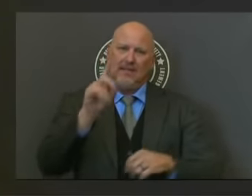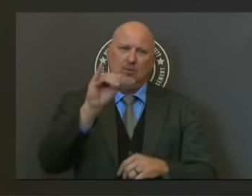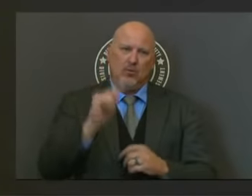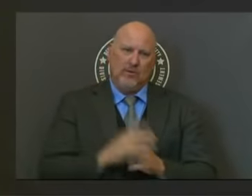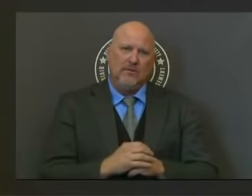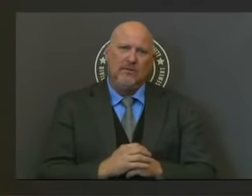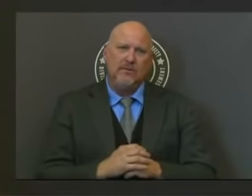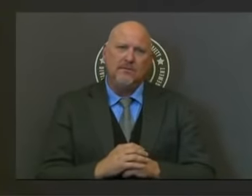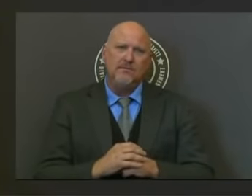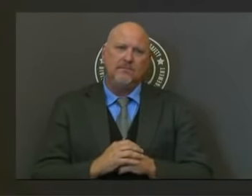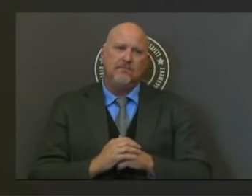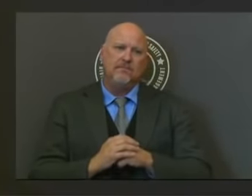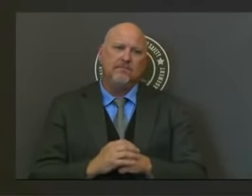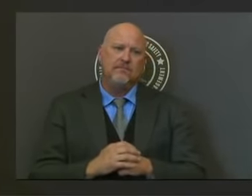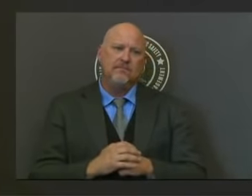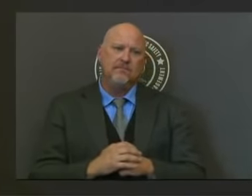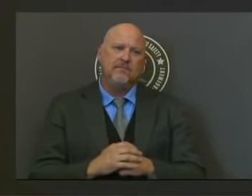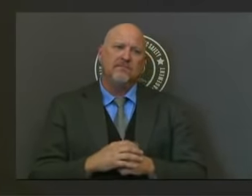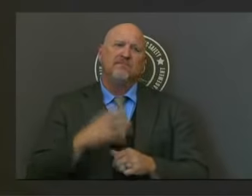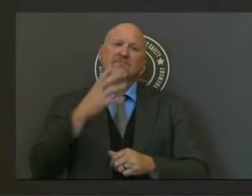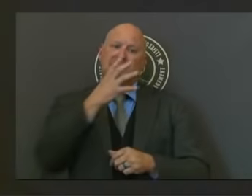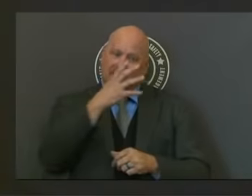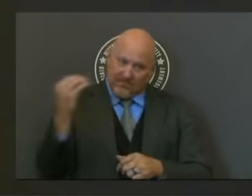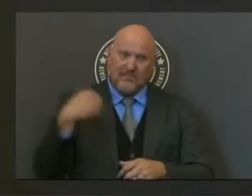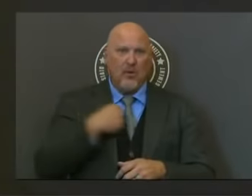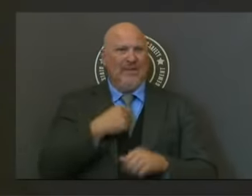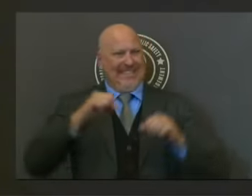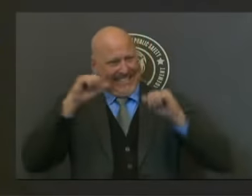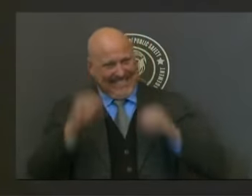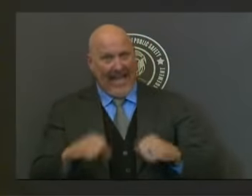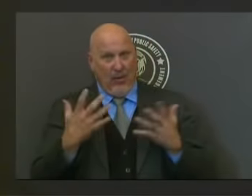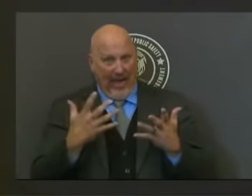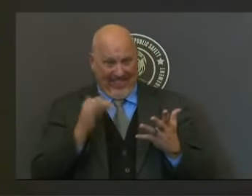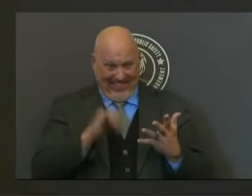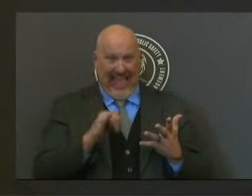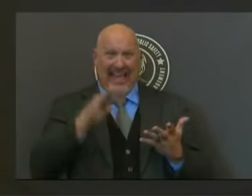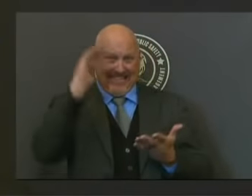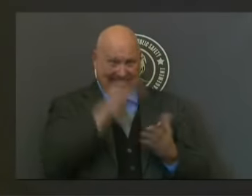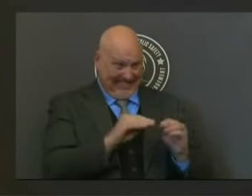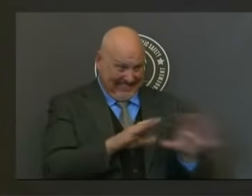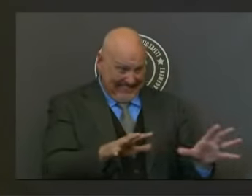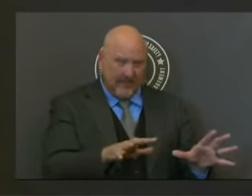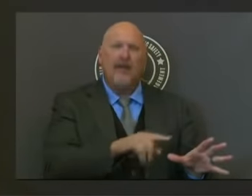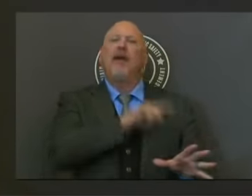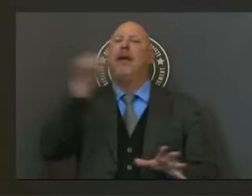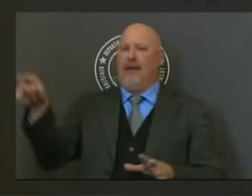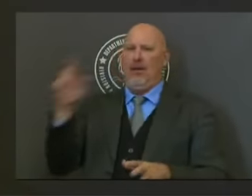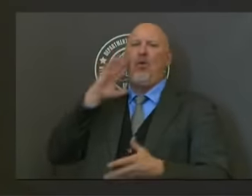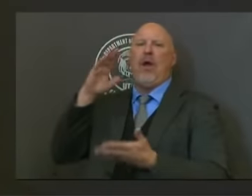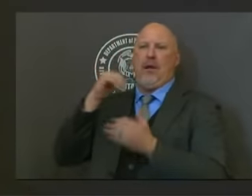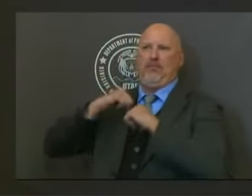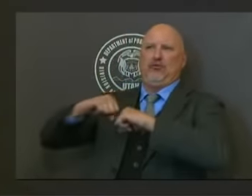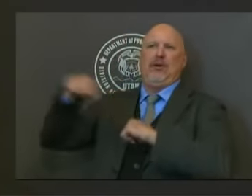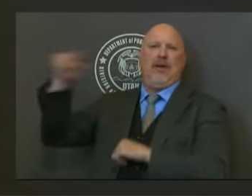who need to use the the ICU beds some of the personnel which are